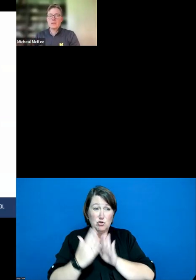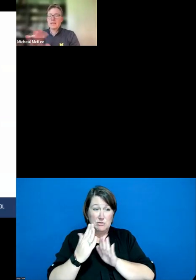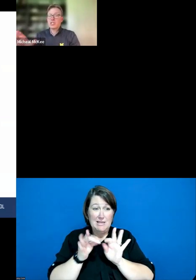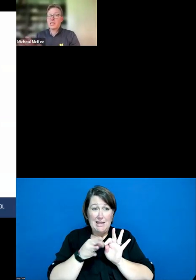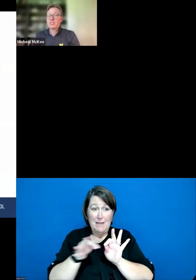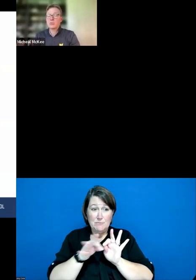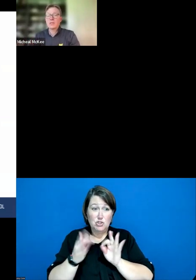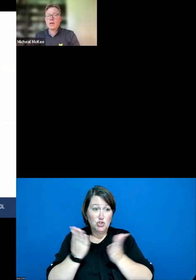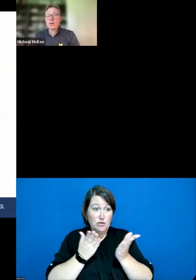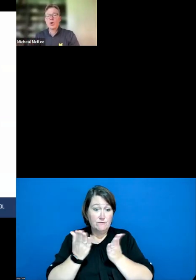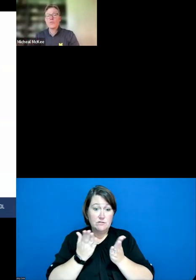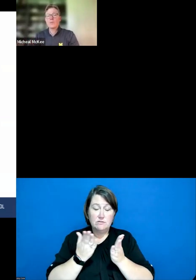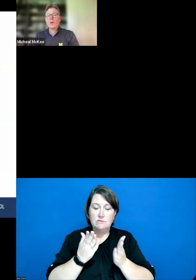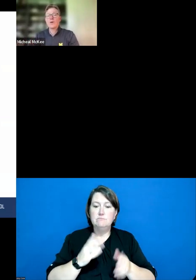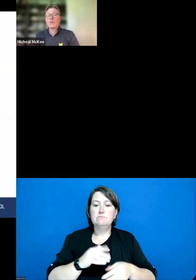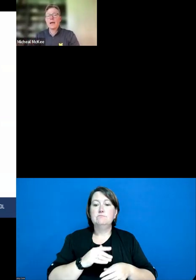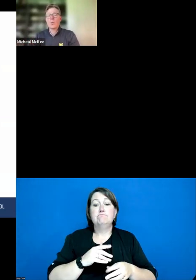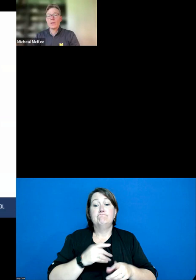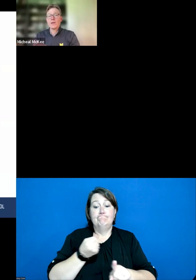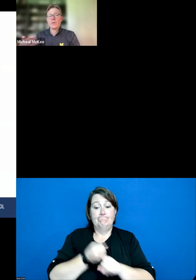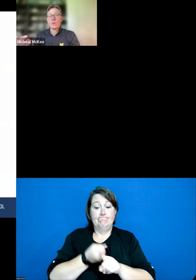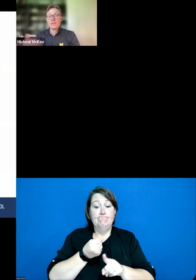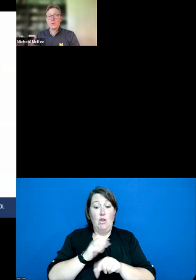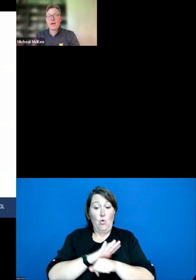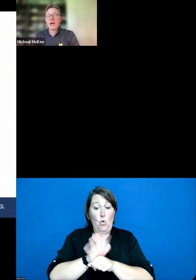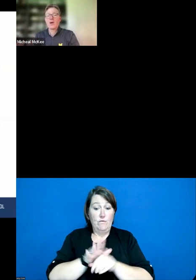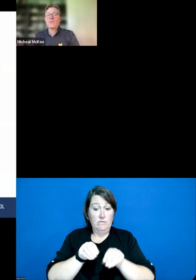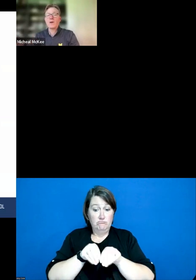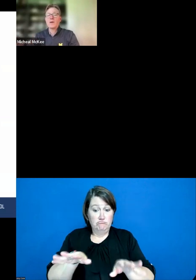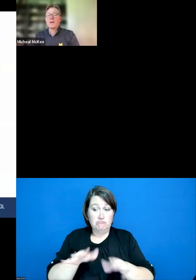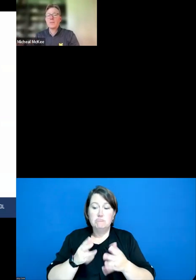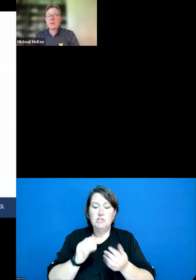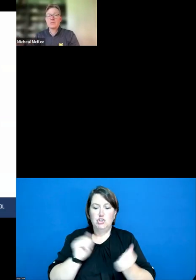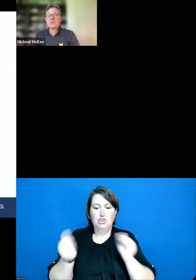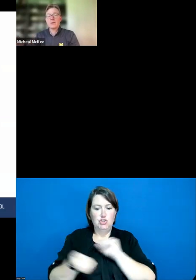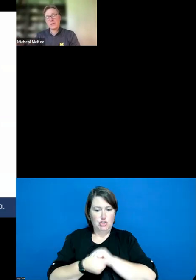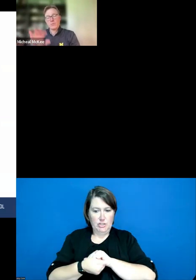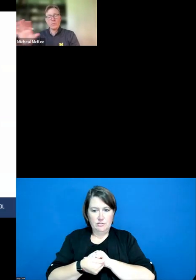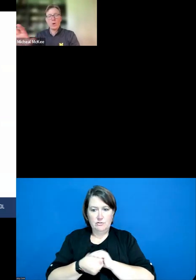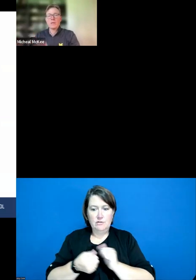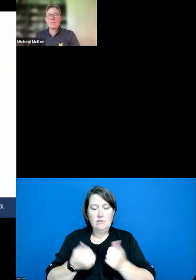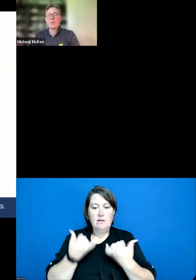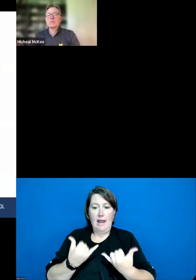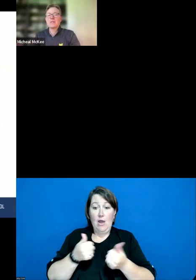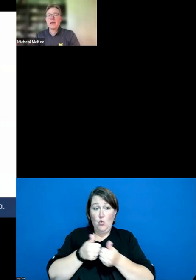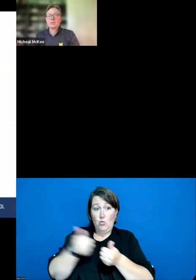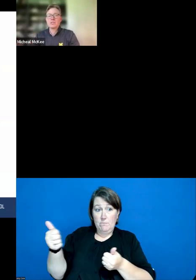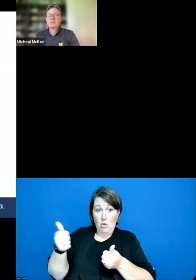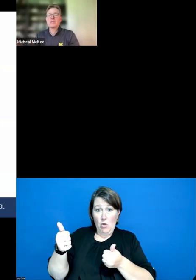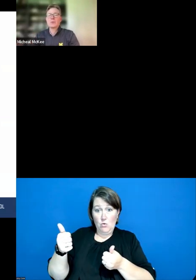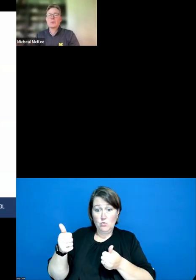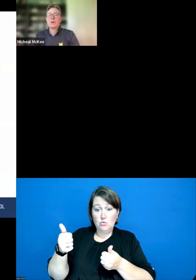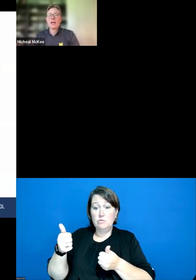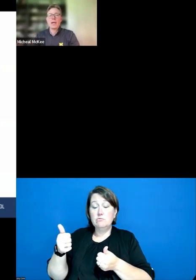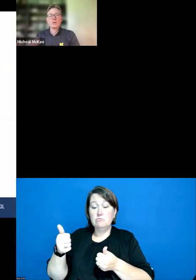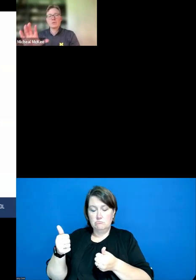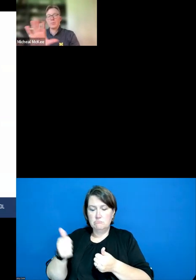That changed with COVID, where now we do have in person I mean, remote in person captionists who are able to